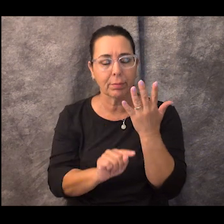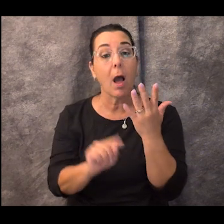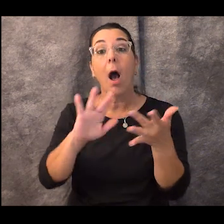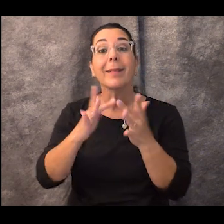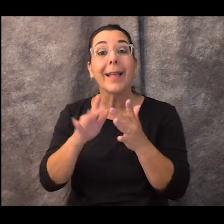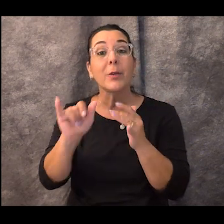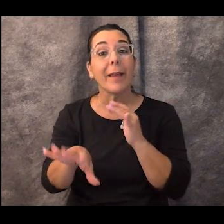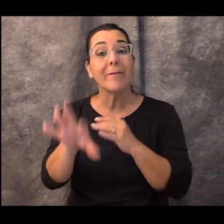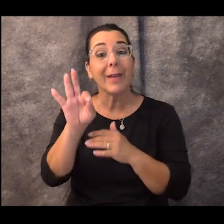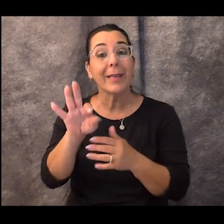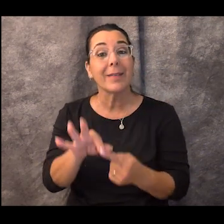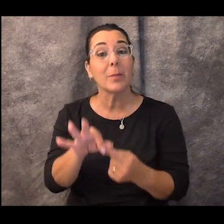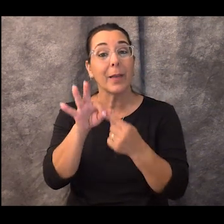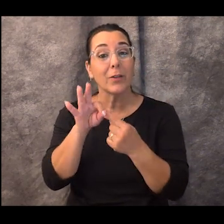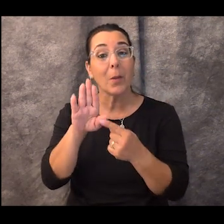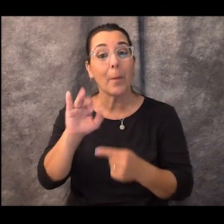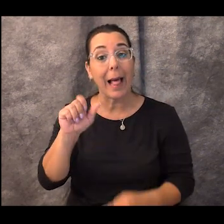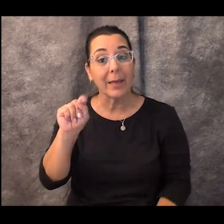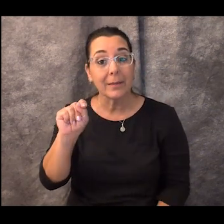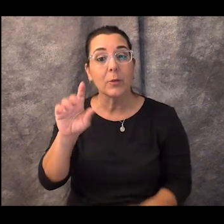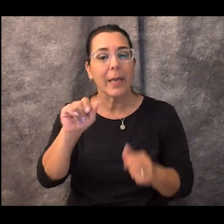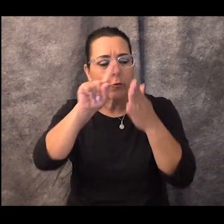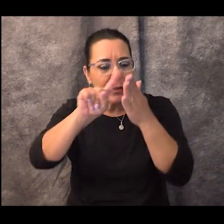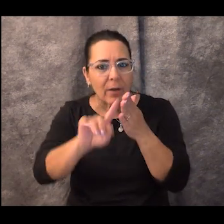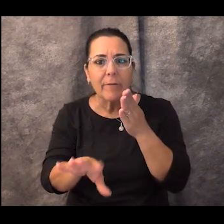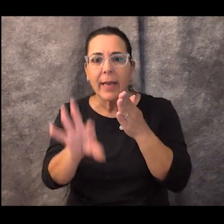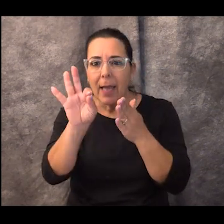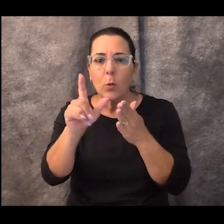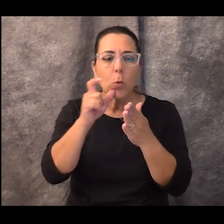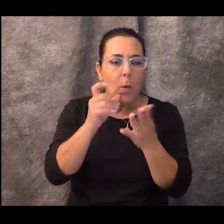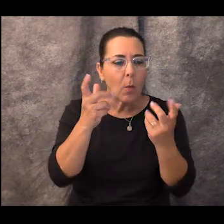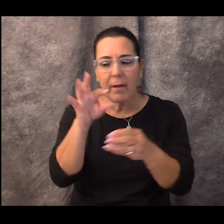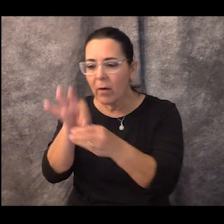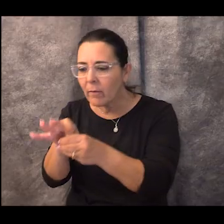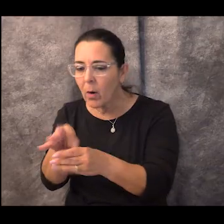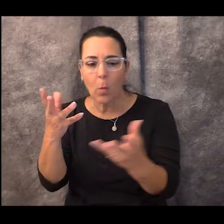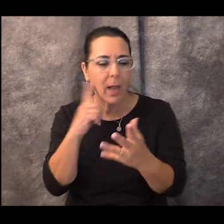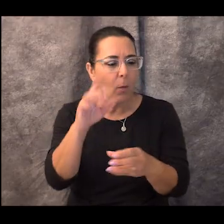And research who and what is on your ballot and know what you want to vote for. It just makes the whole process a lot easier.